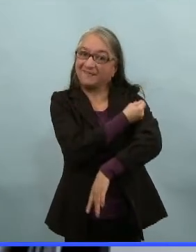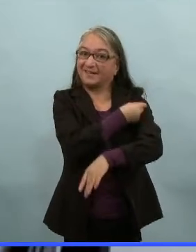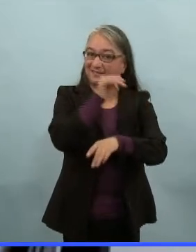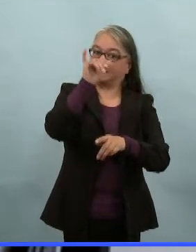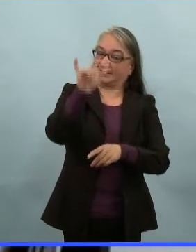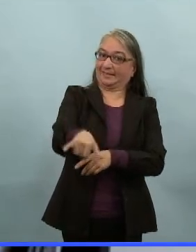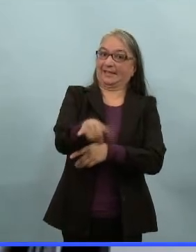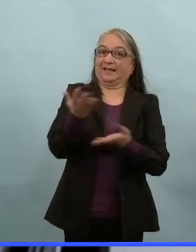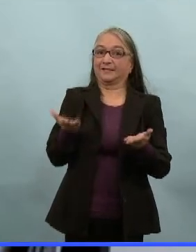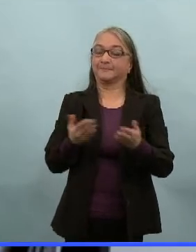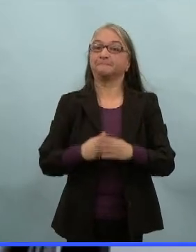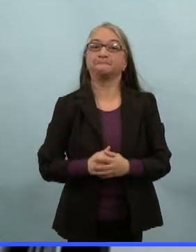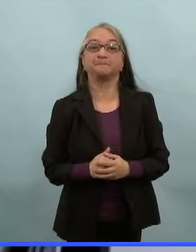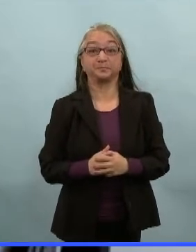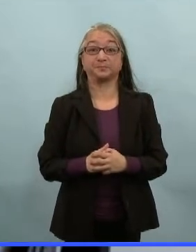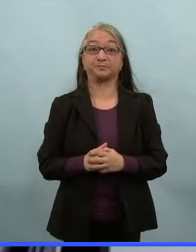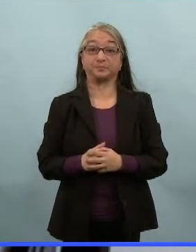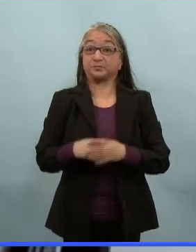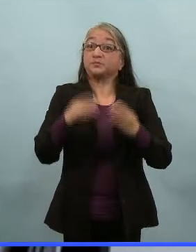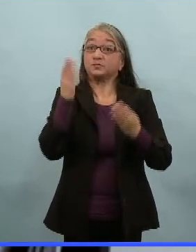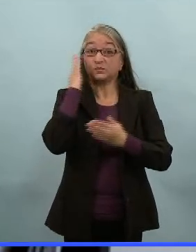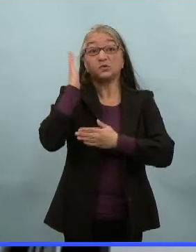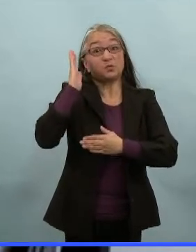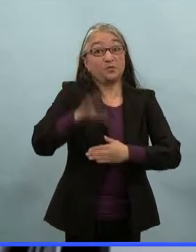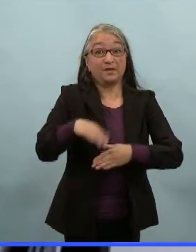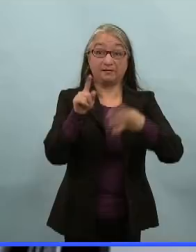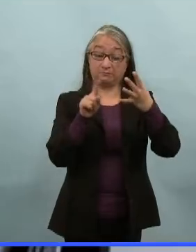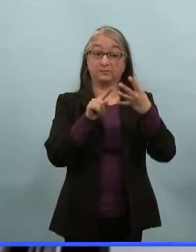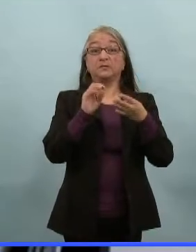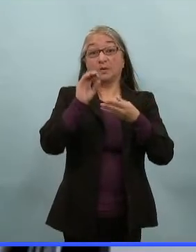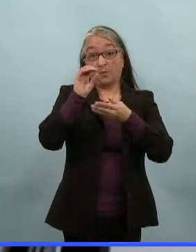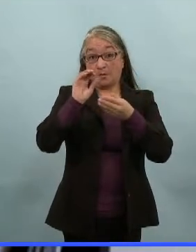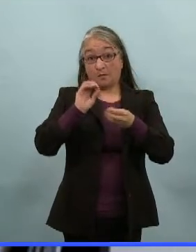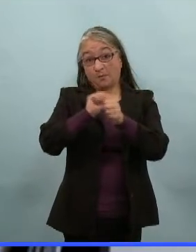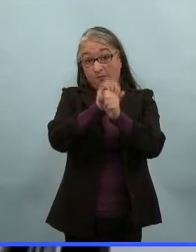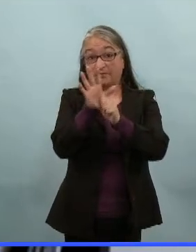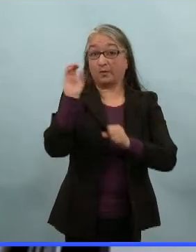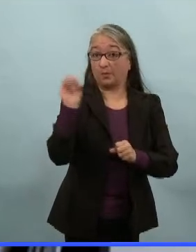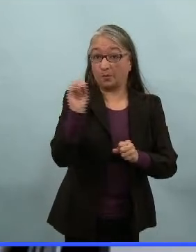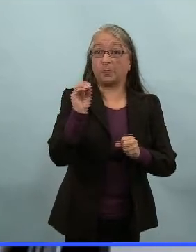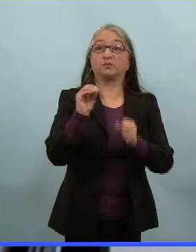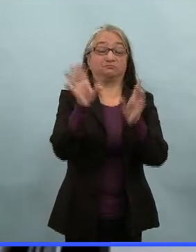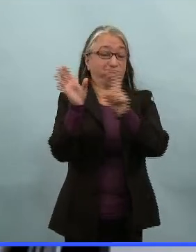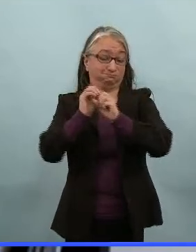while we know that omicron is highly transmissible as is being seen around the